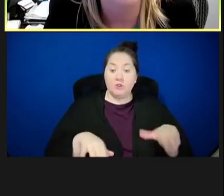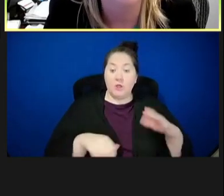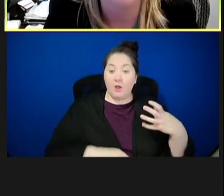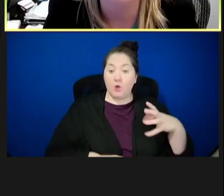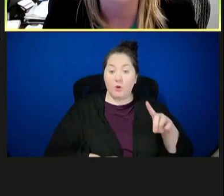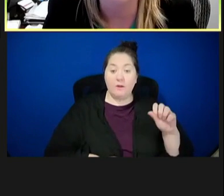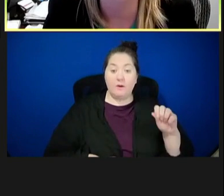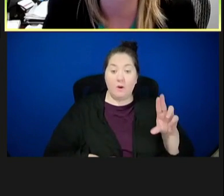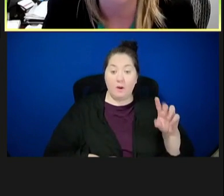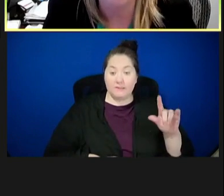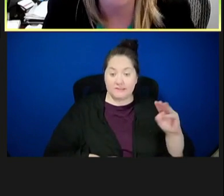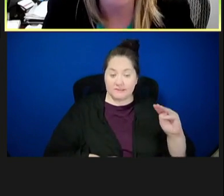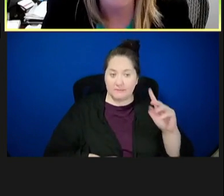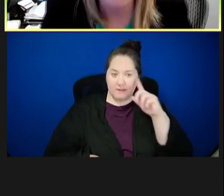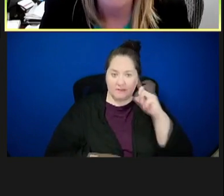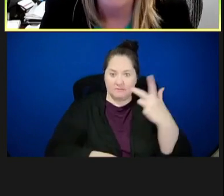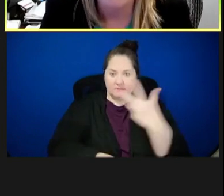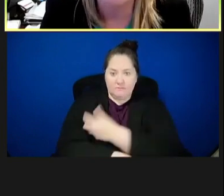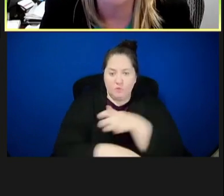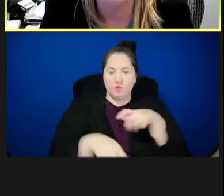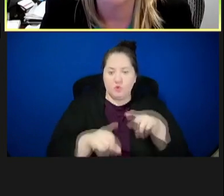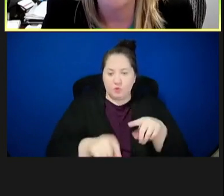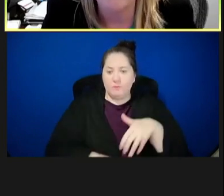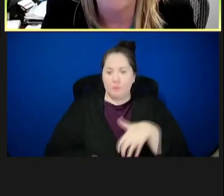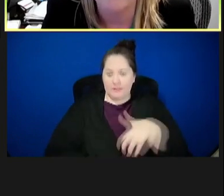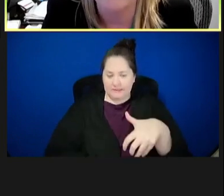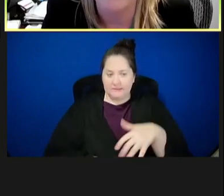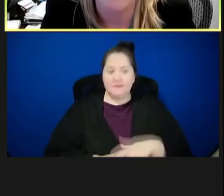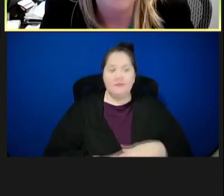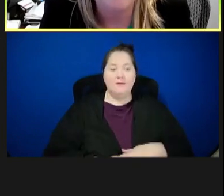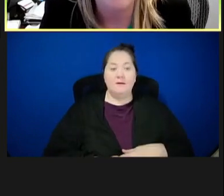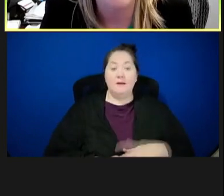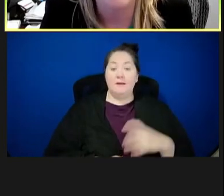in pregnancy. And of course, there's no evidence that a history of vaccination